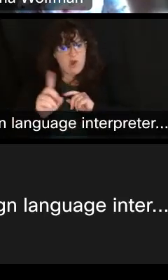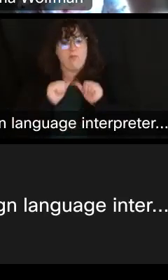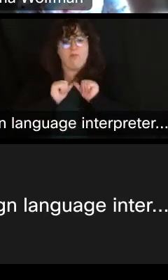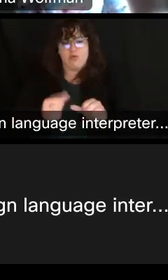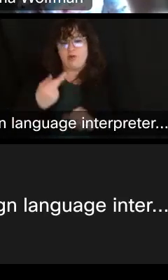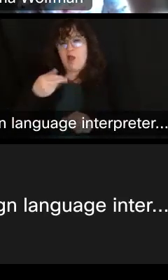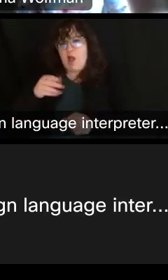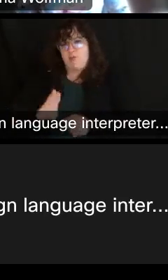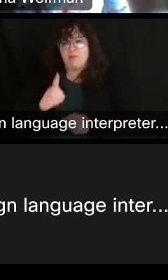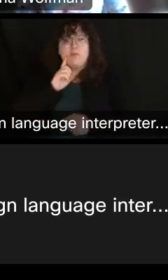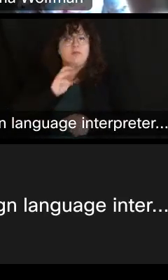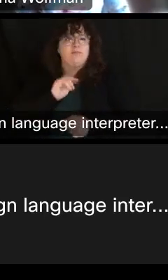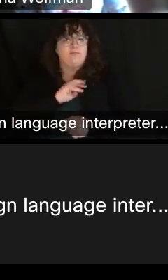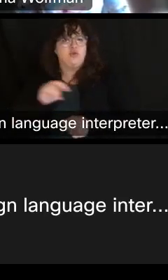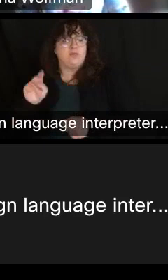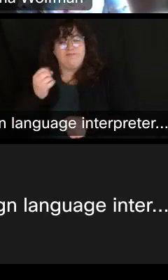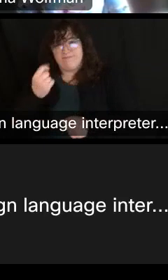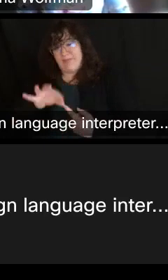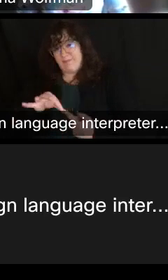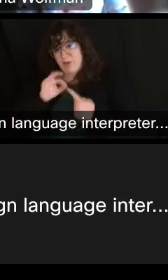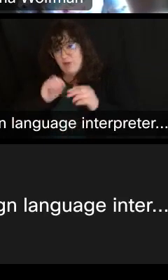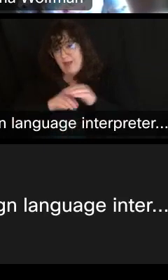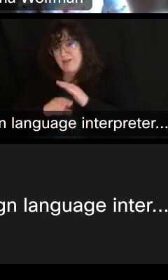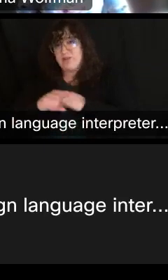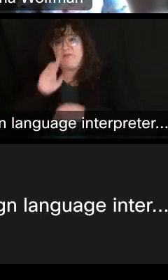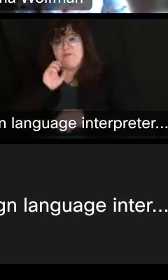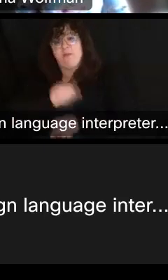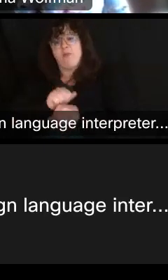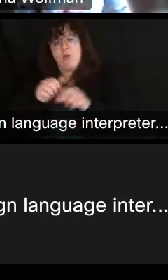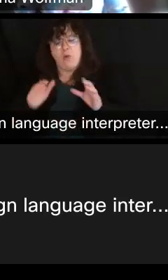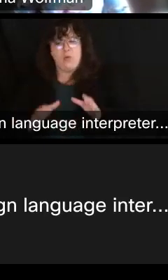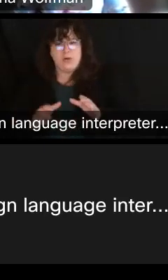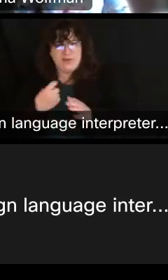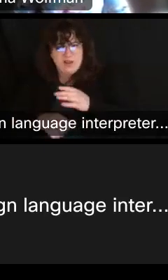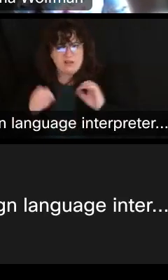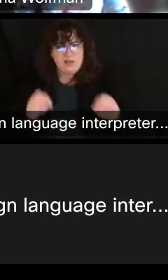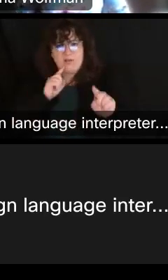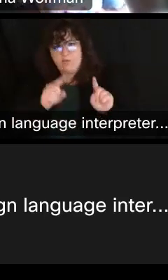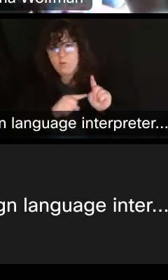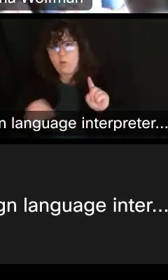access for workers, free of charge, for additional supports and resources that you can access as a